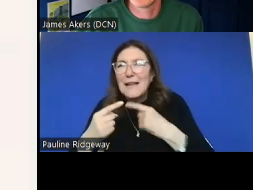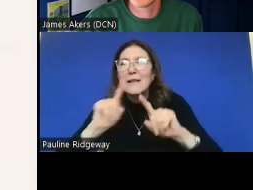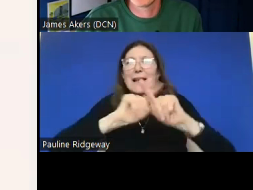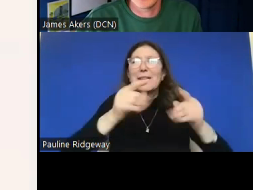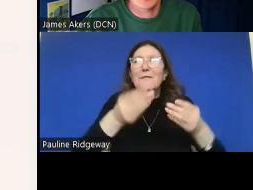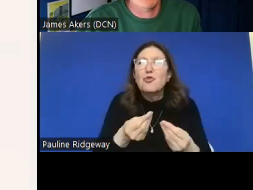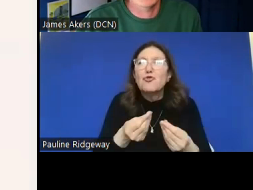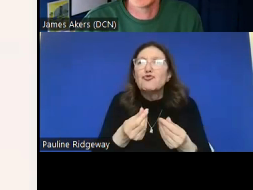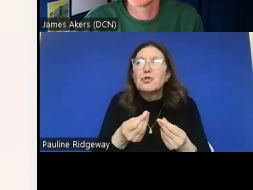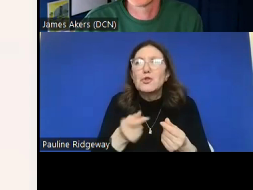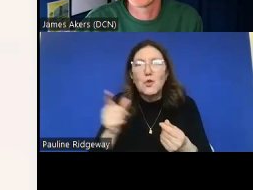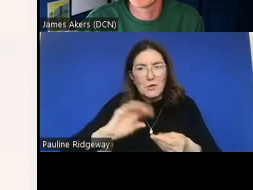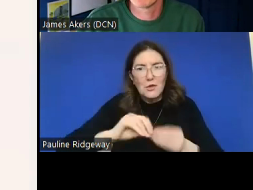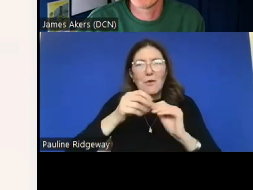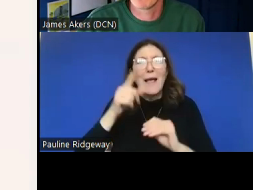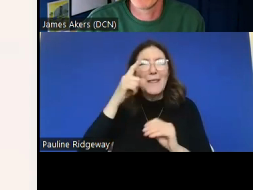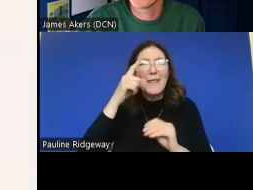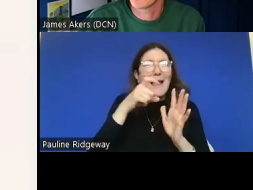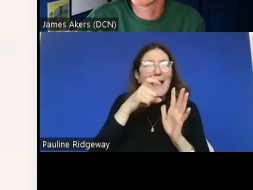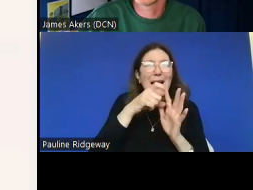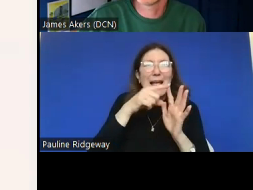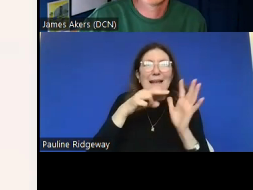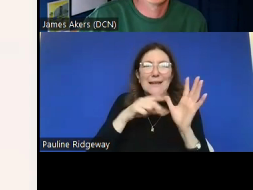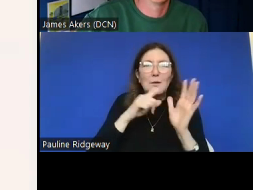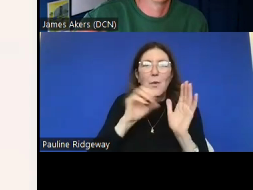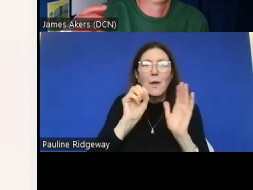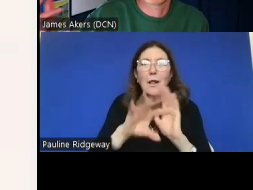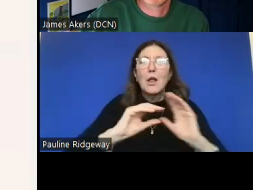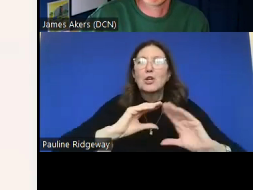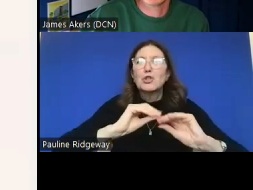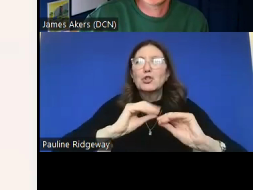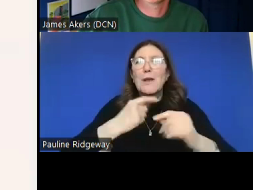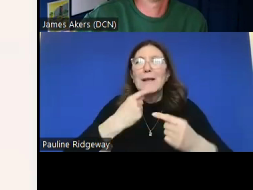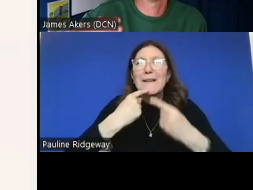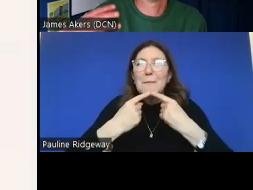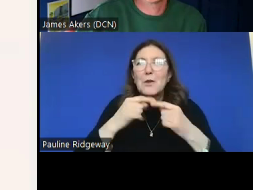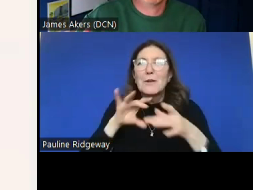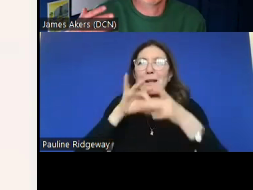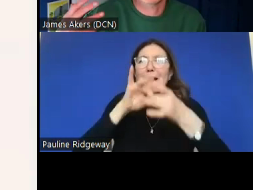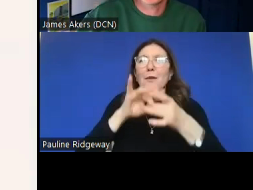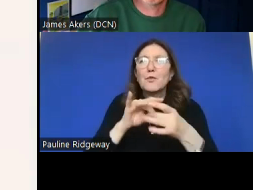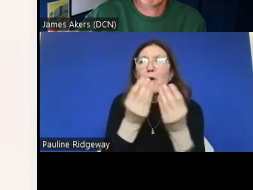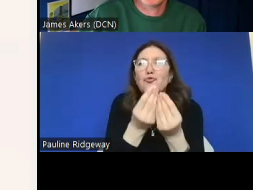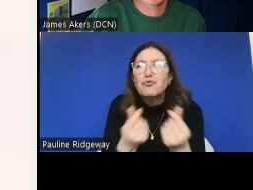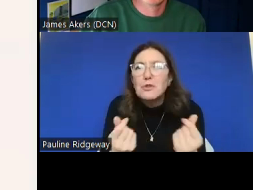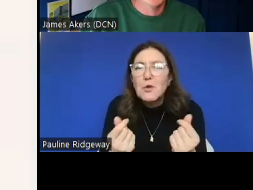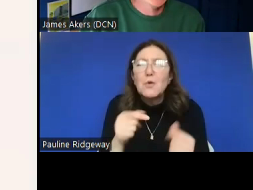I think Dean's going to pop that in the chat for you. I recommend reading this just to understand what cookies mean,